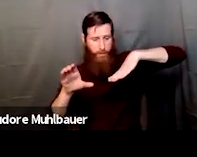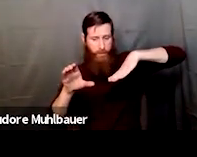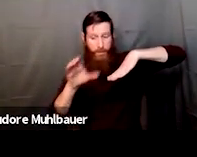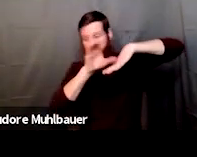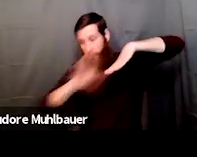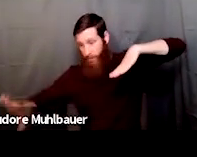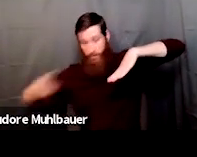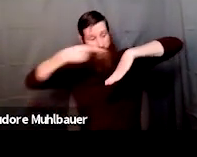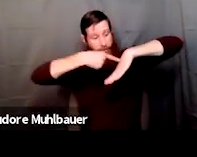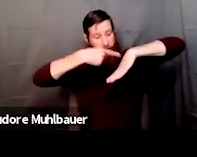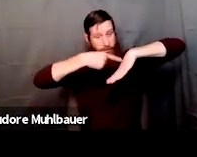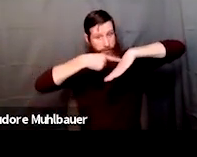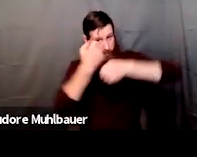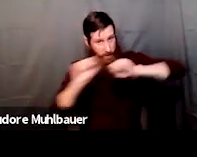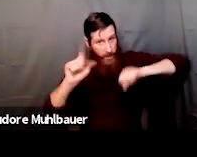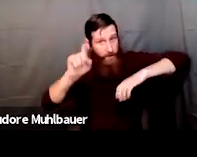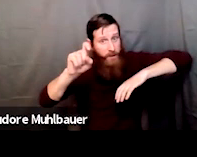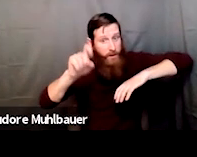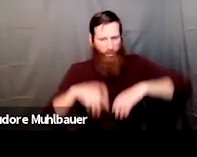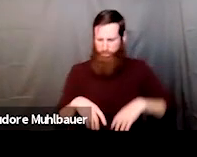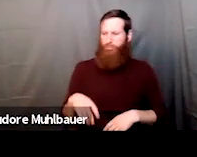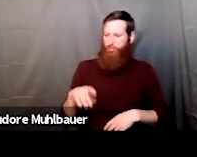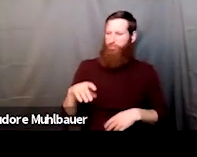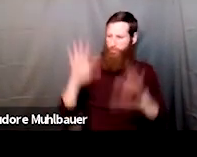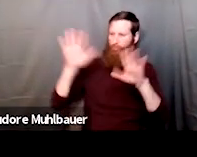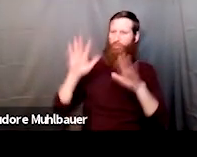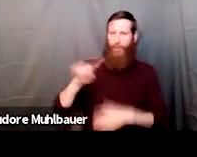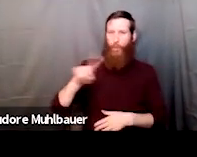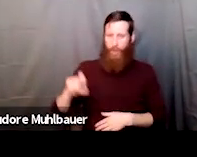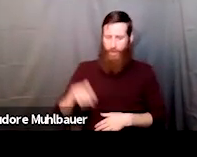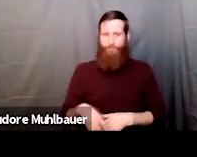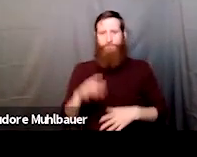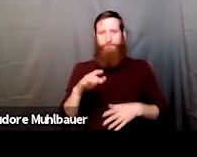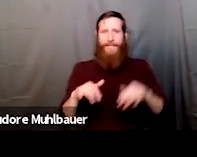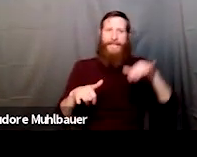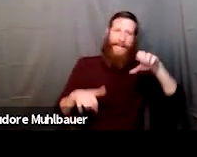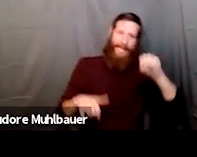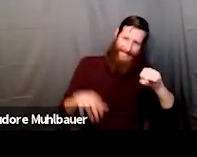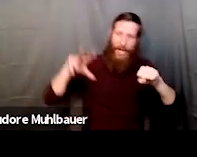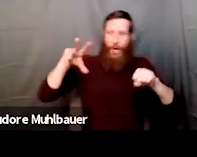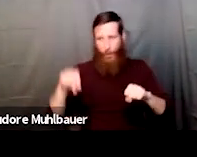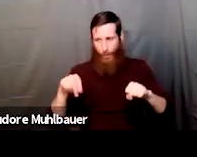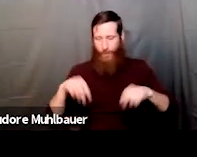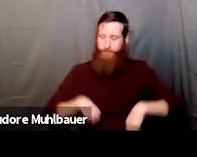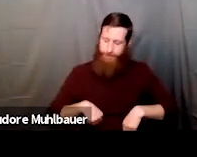That's a great question yes and no, like all good answers